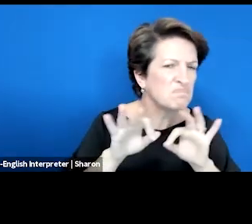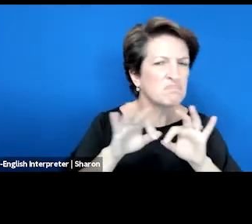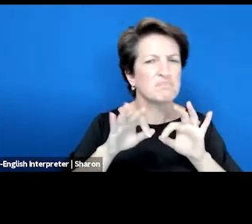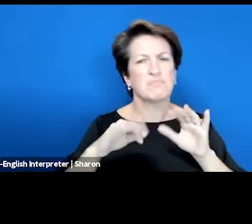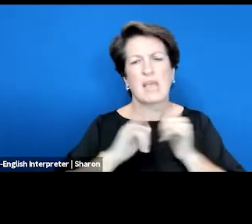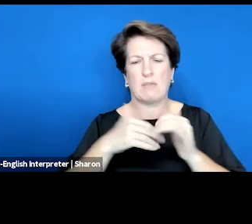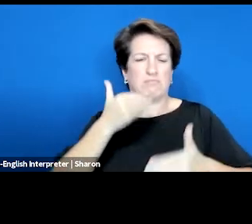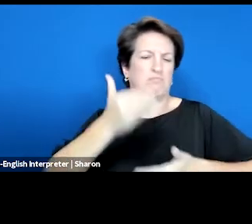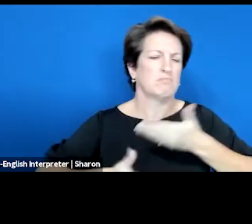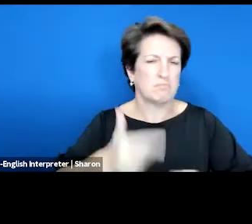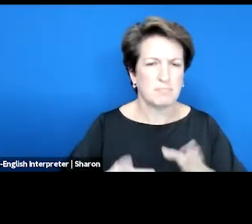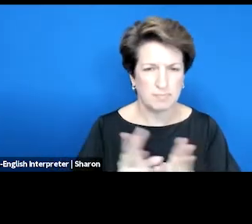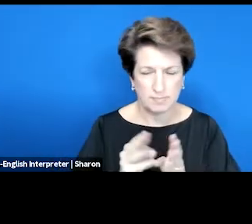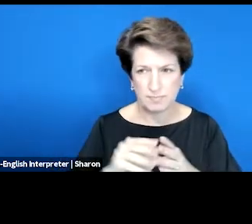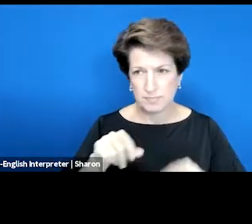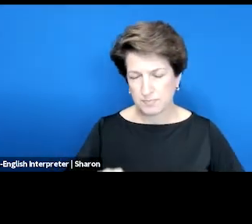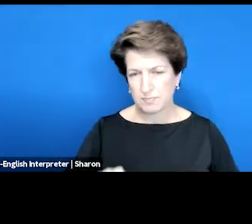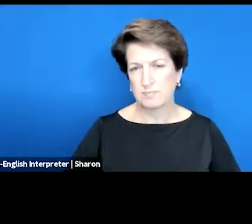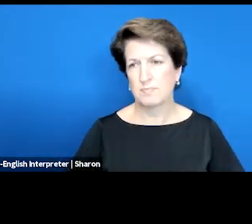accessibility vaccine engagement project. I use he/ him pronouns, and I am a black